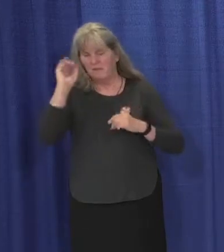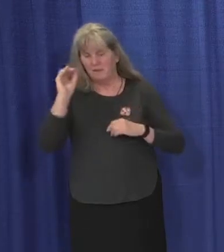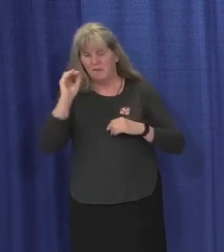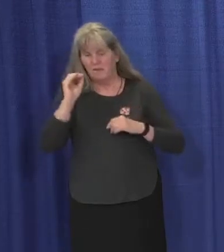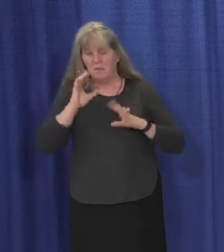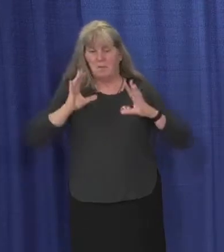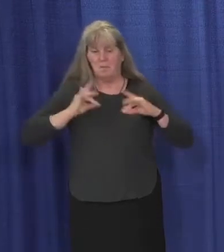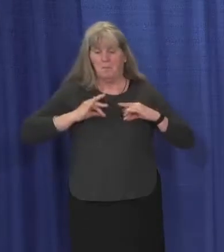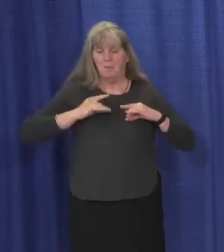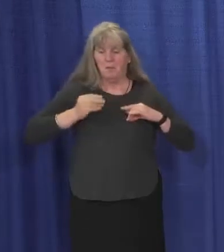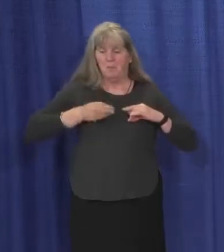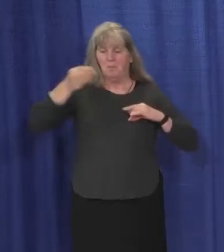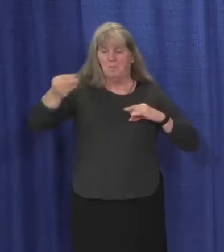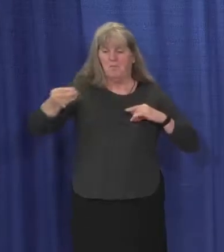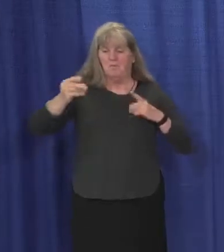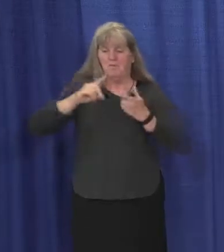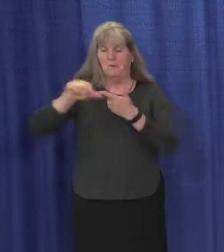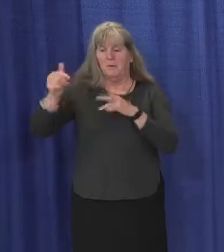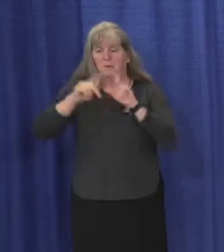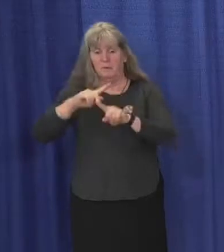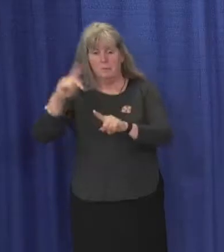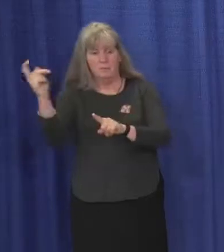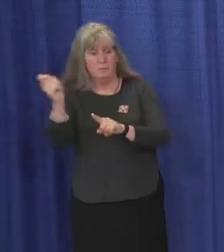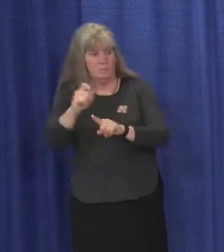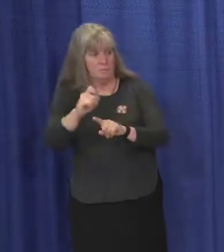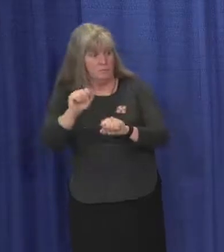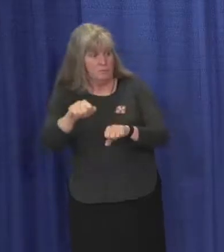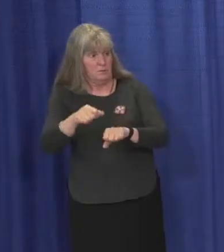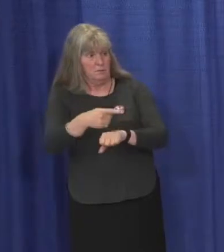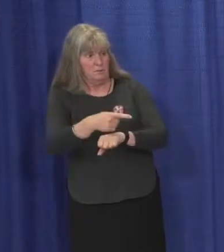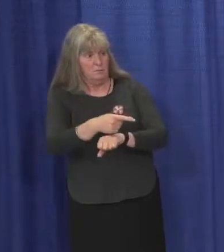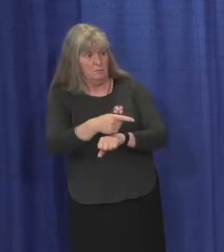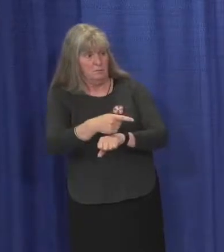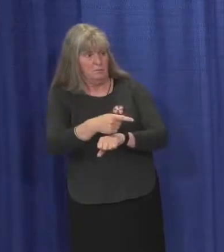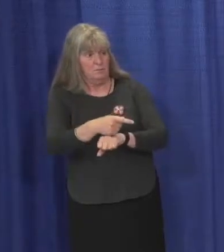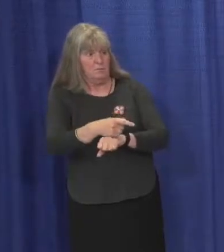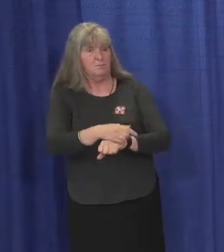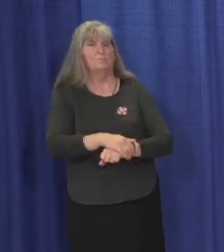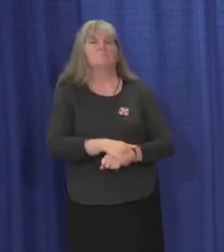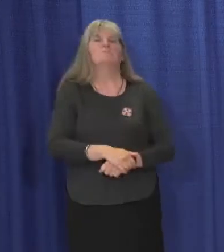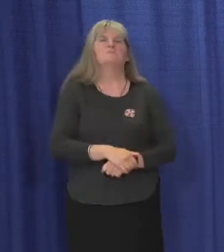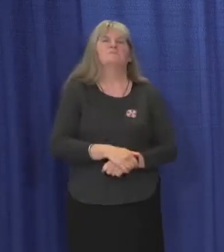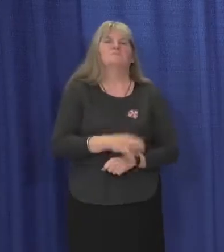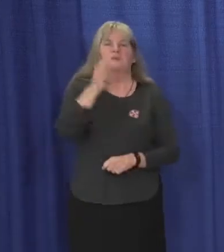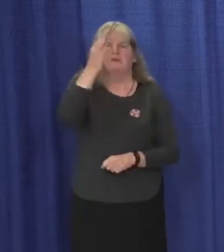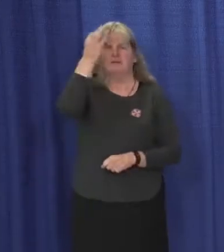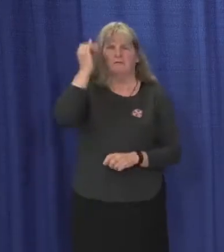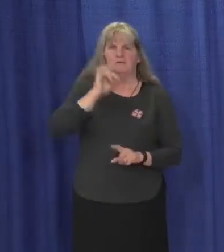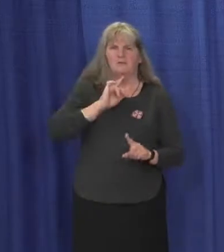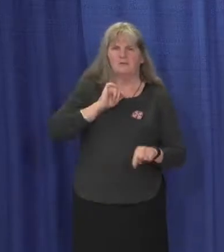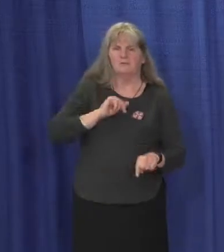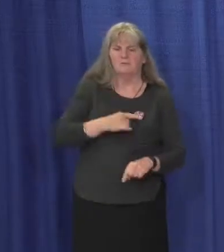the virus to other people around them?